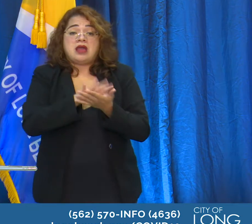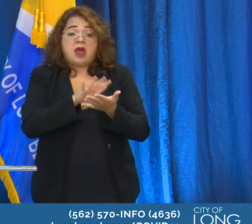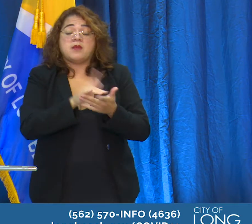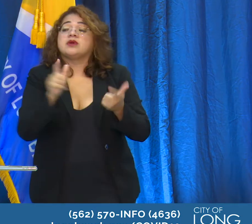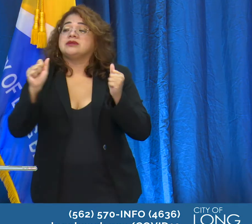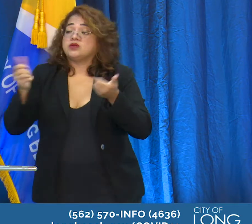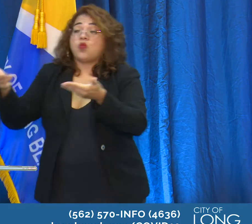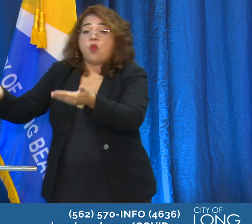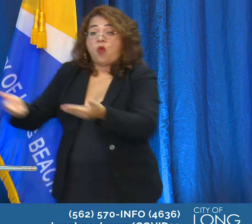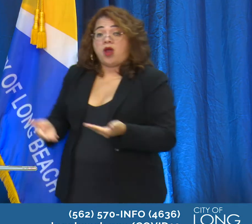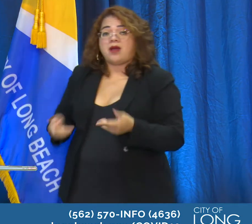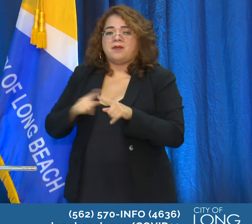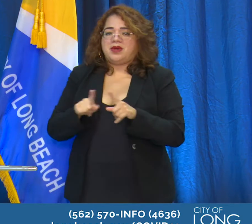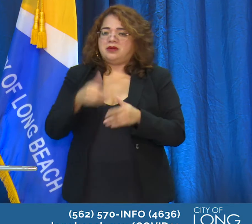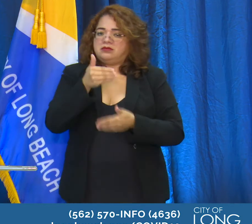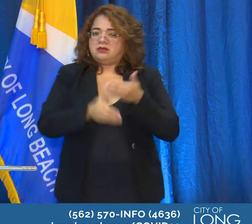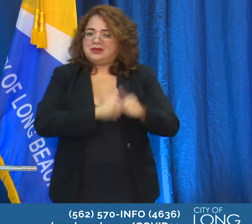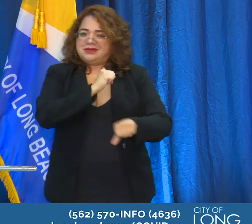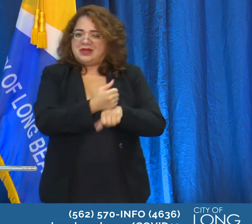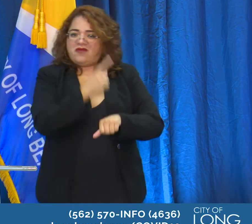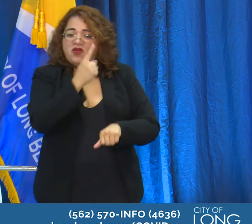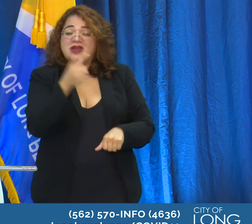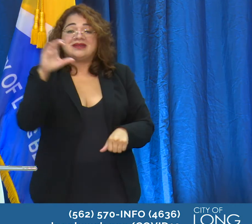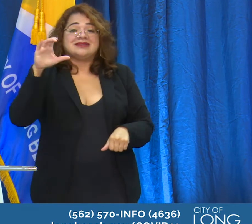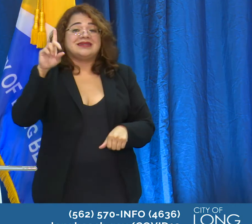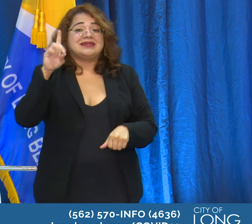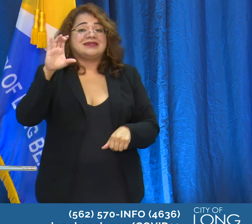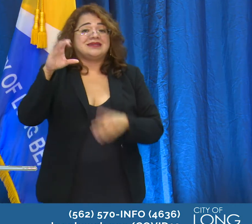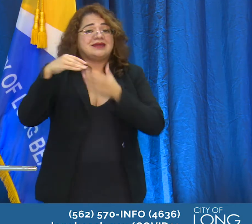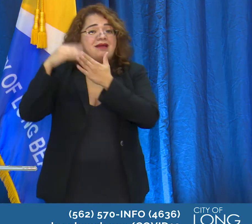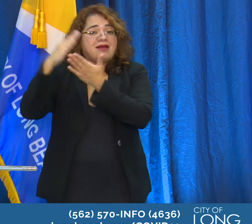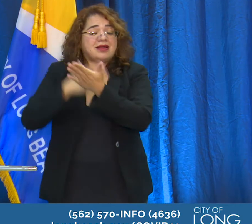The protocols are based on CDC guidelines, state of California guidelines, and of course